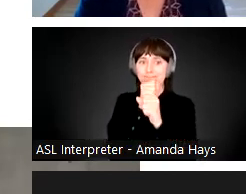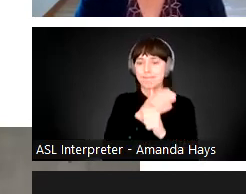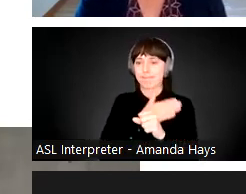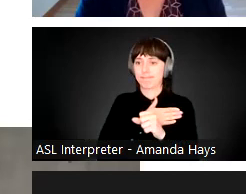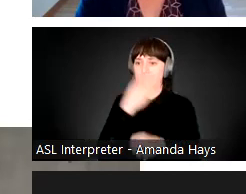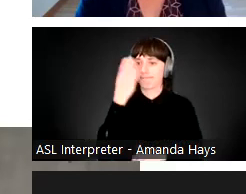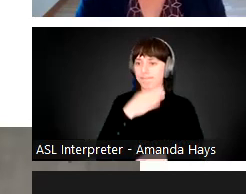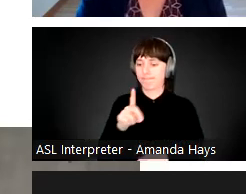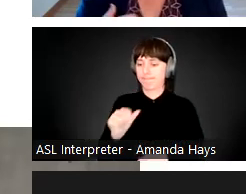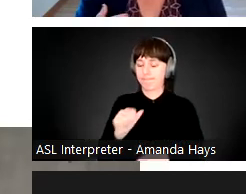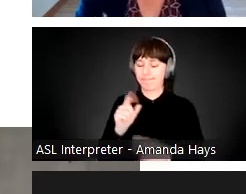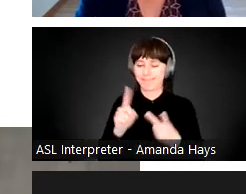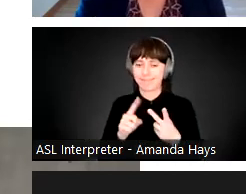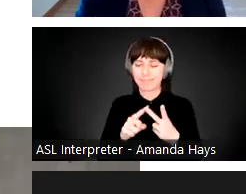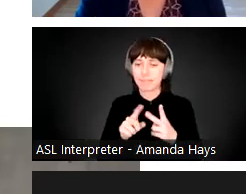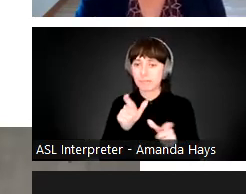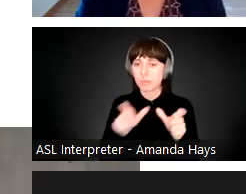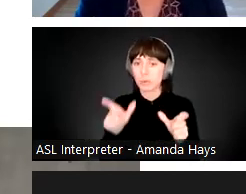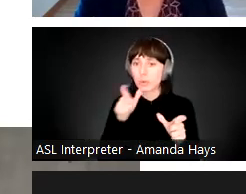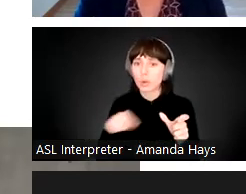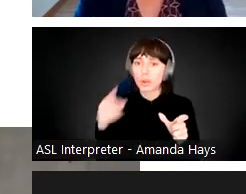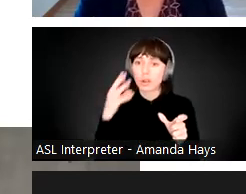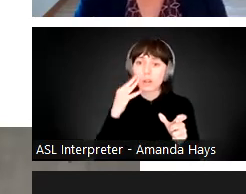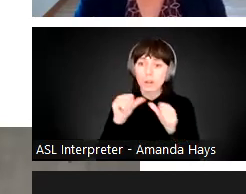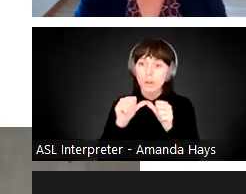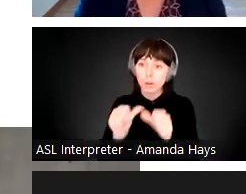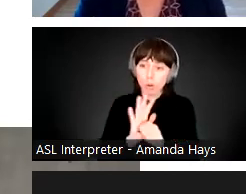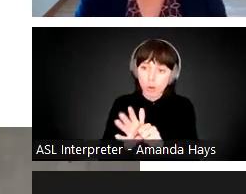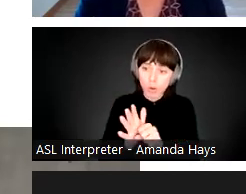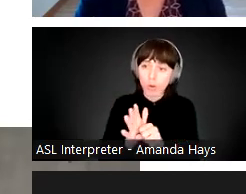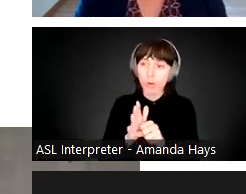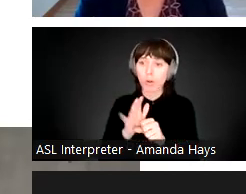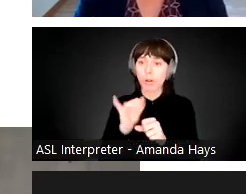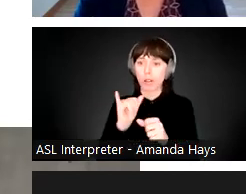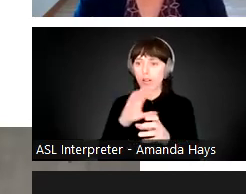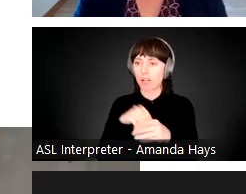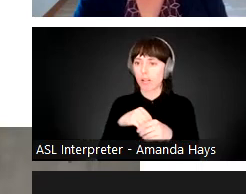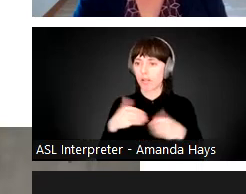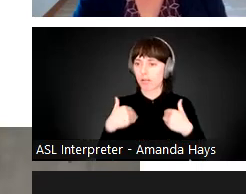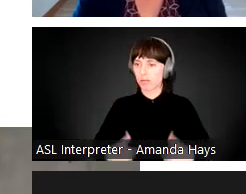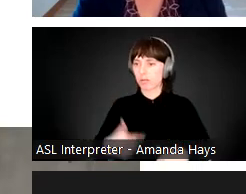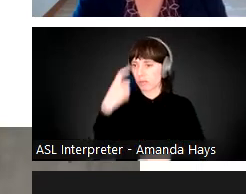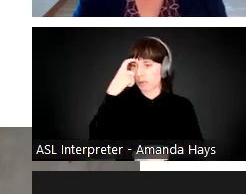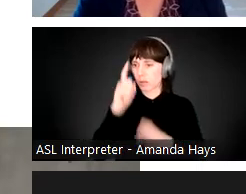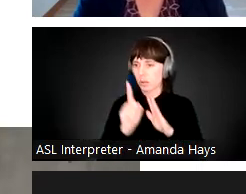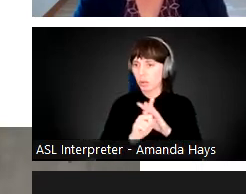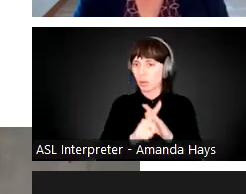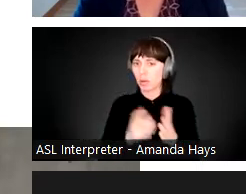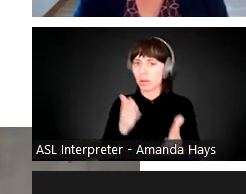Long COVID, along with all the physical symptoms and mental symptoms, may also be